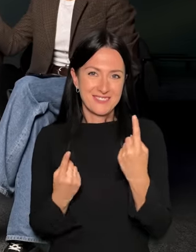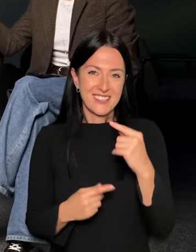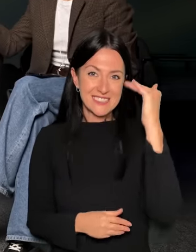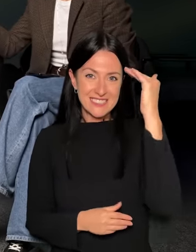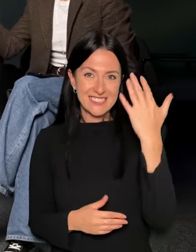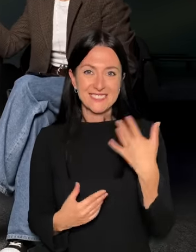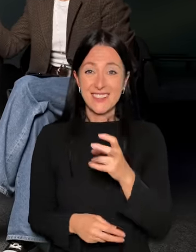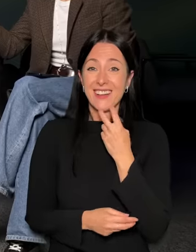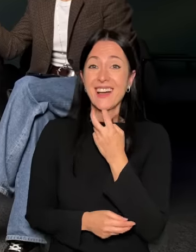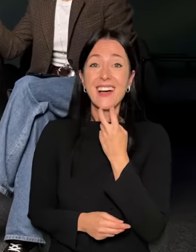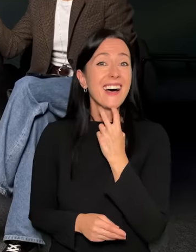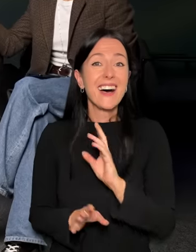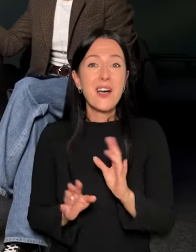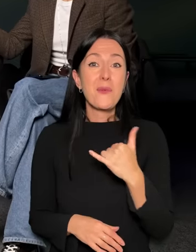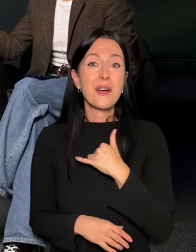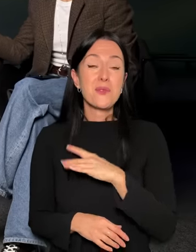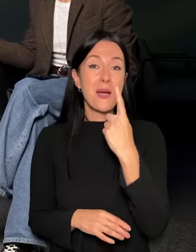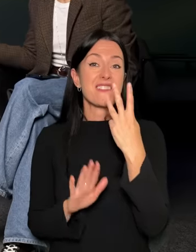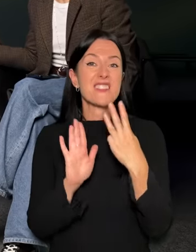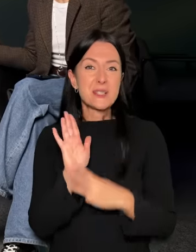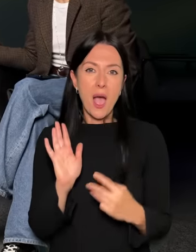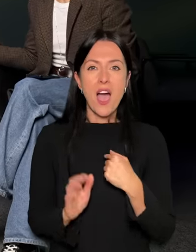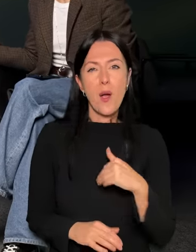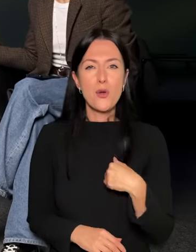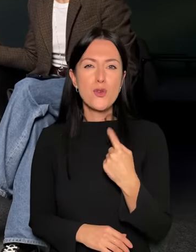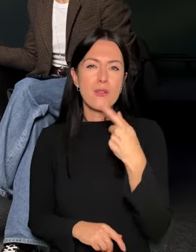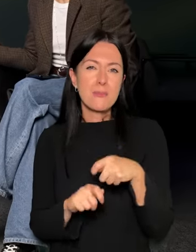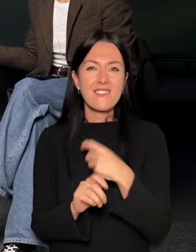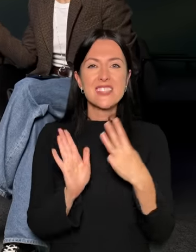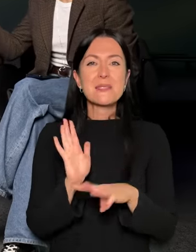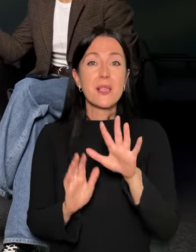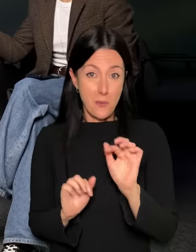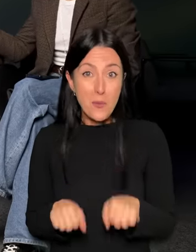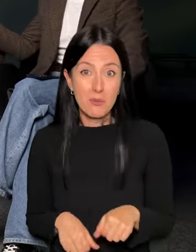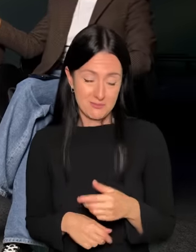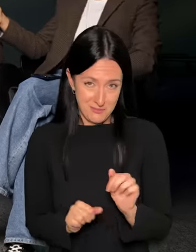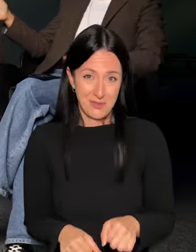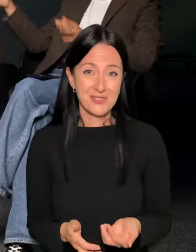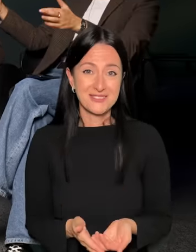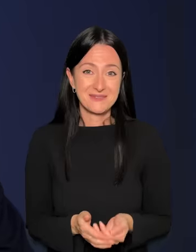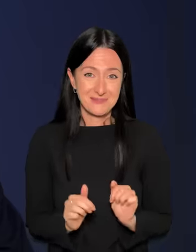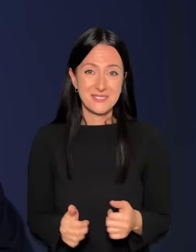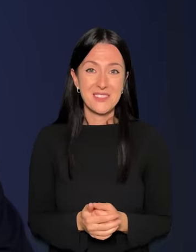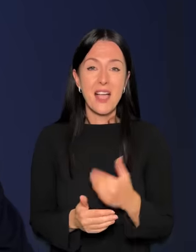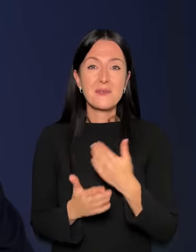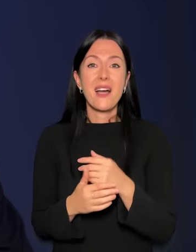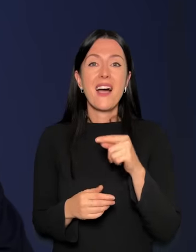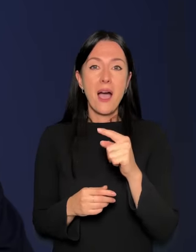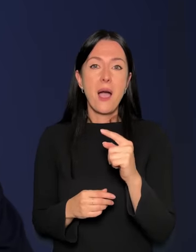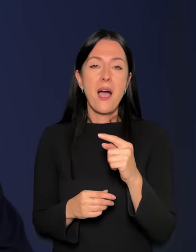Can you say, so it's all good. I was 180 centimeters, I want to be 185? For example. And you, hop, became 190.